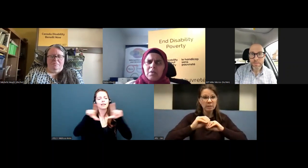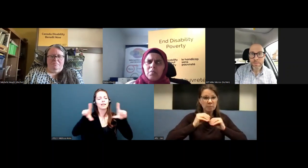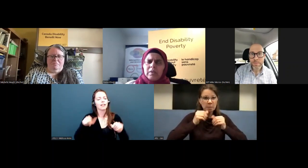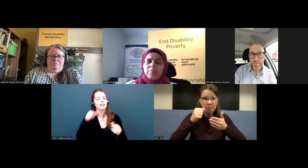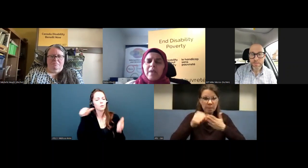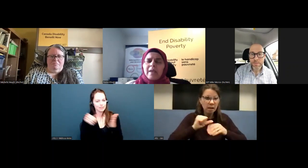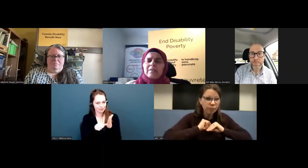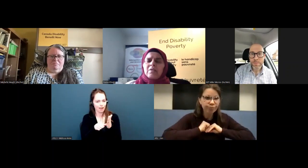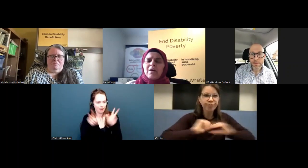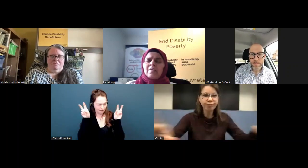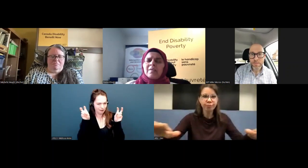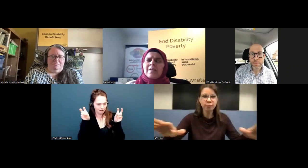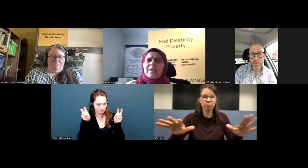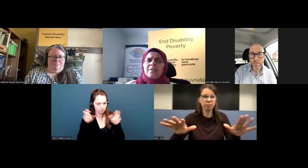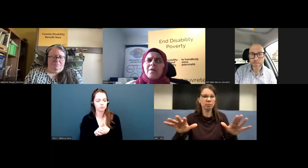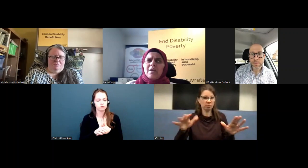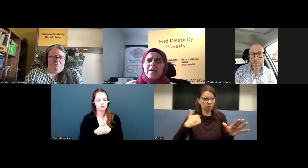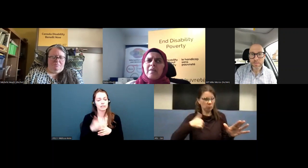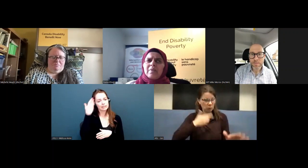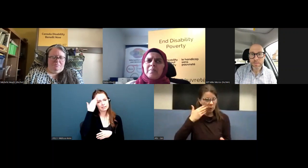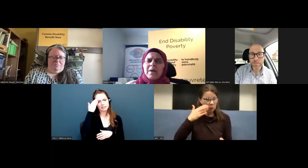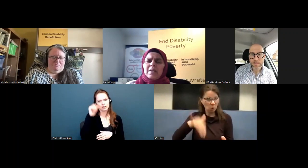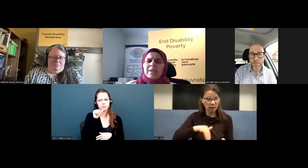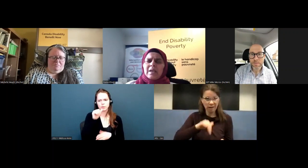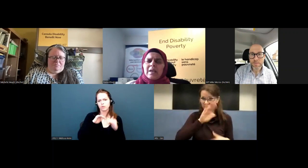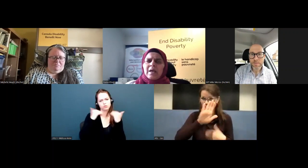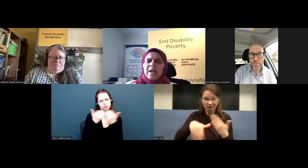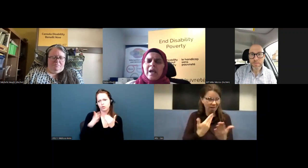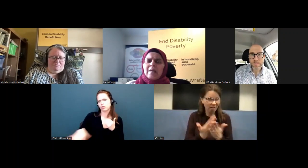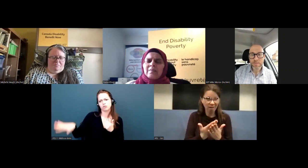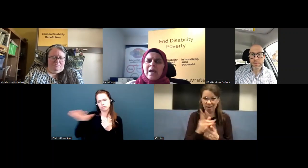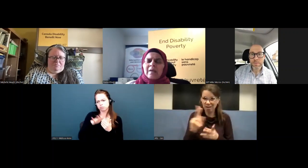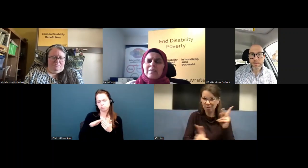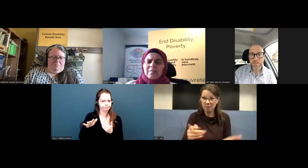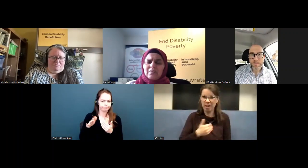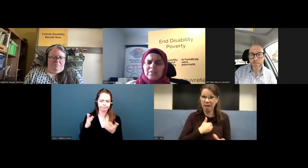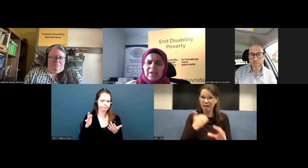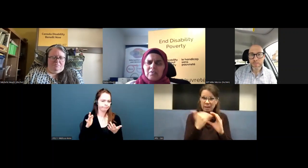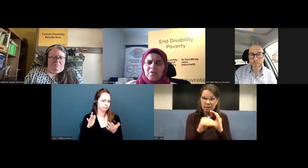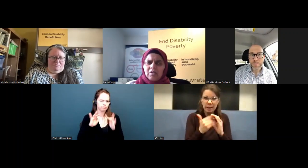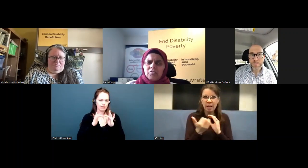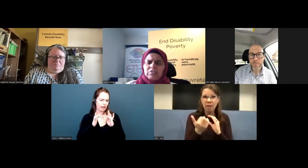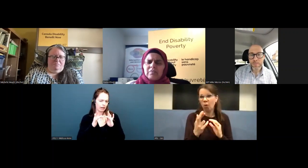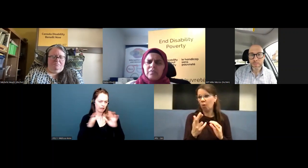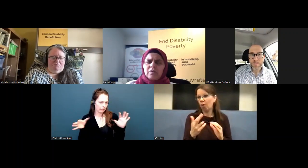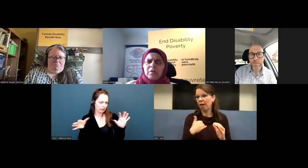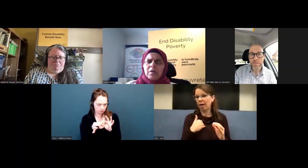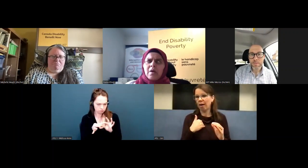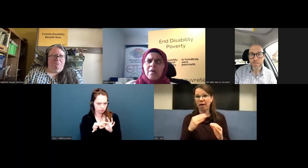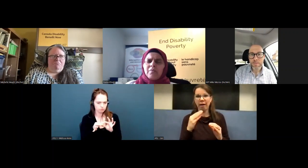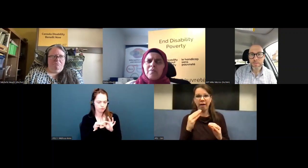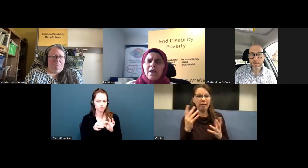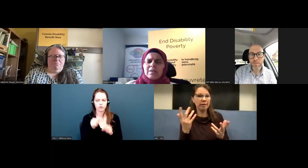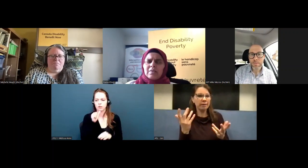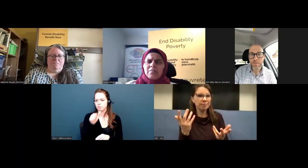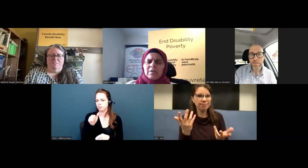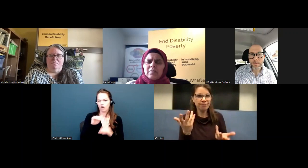WE RECOGNIZE THAT NOT EVERYBODY HAS ACCESS TO TECHNOLOGY FOR A VARIETY OF REASONS.